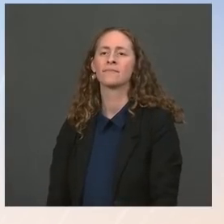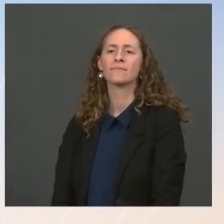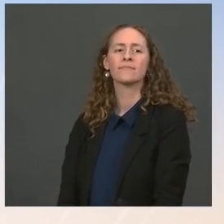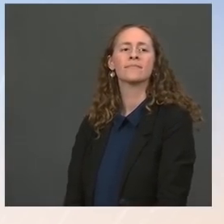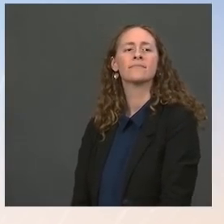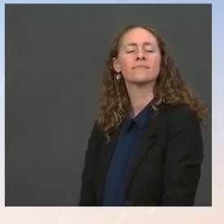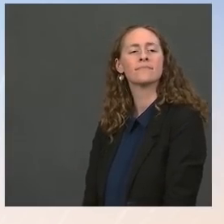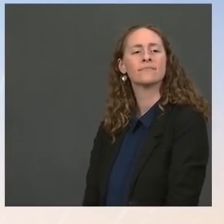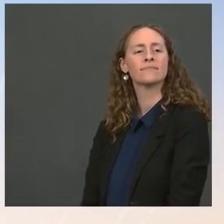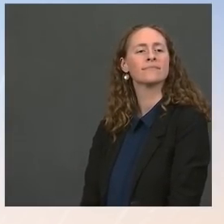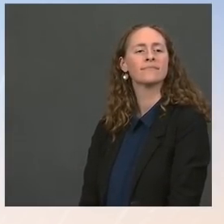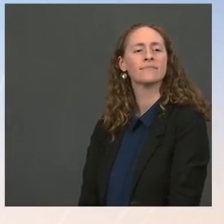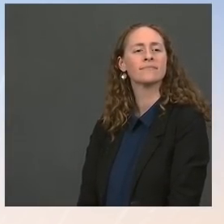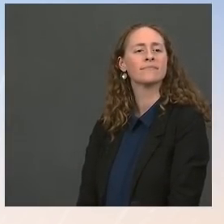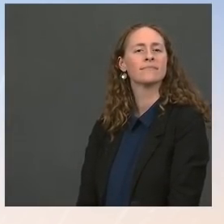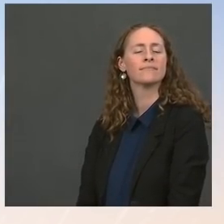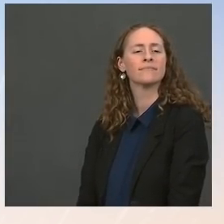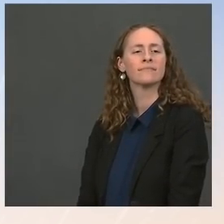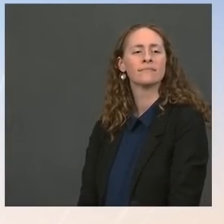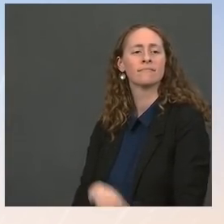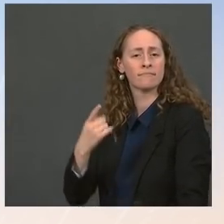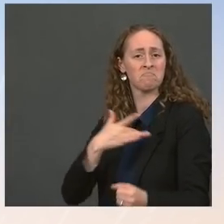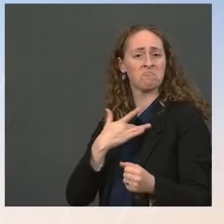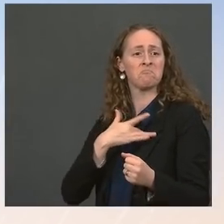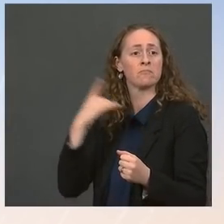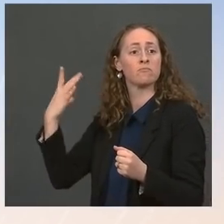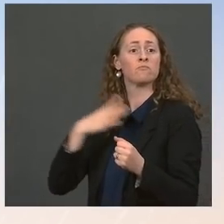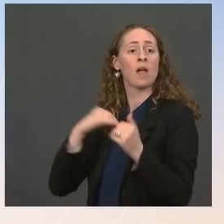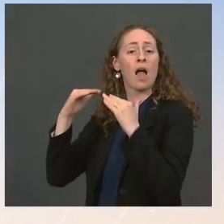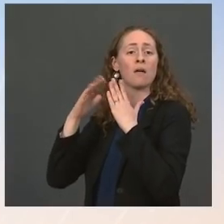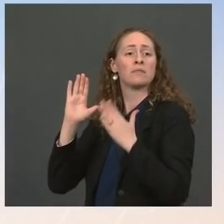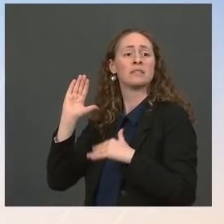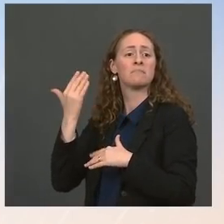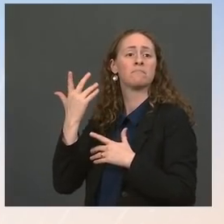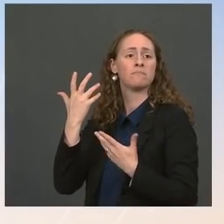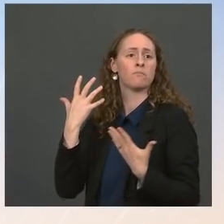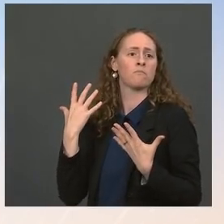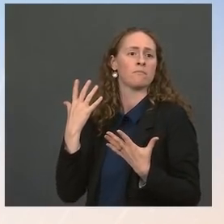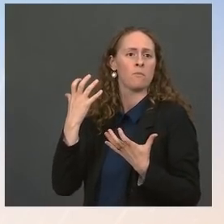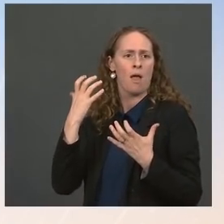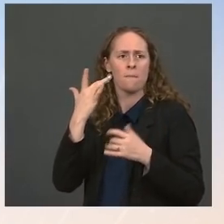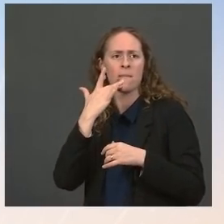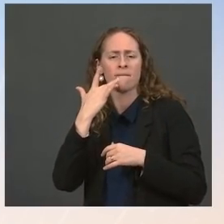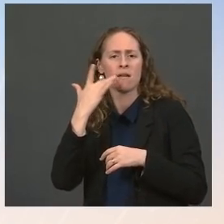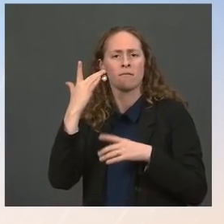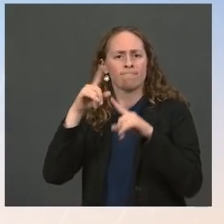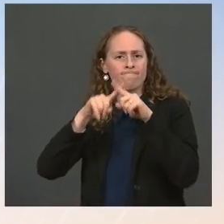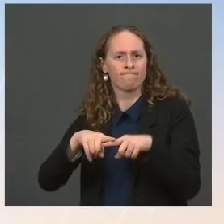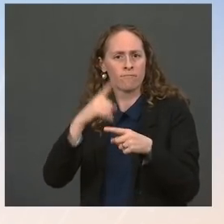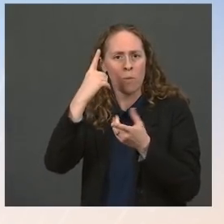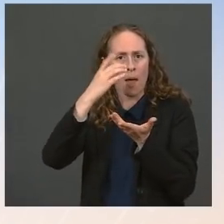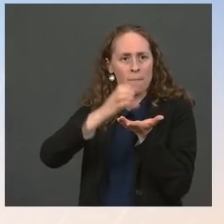has a preferred oil price per barrel? Ms. Psaki: I'm not going to outline that from here. Go ahead.